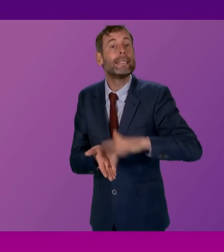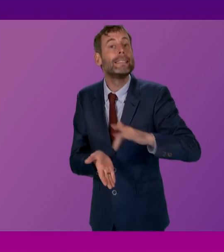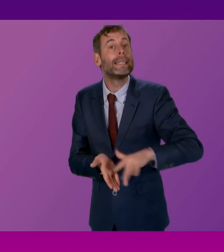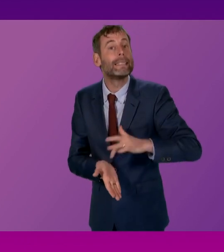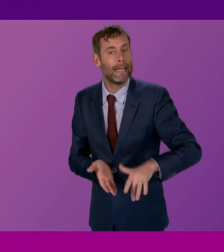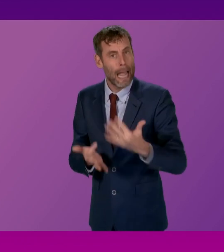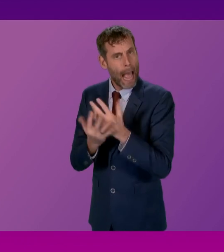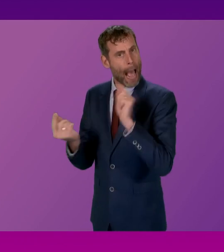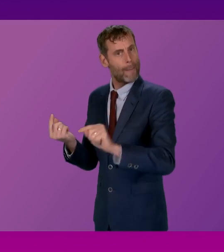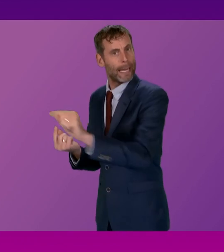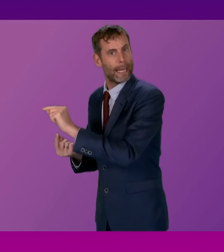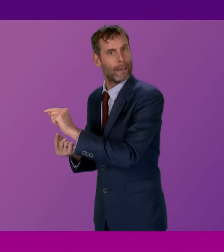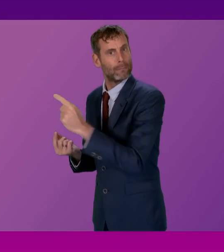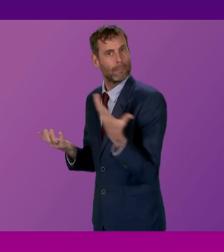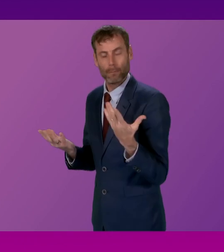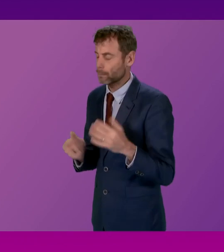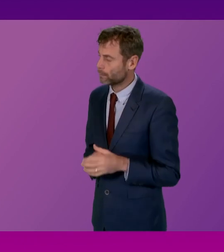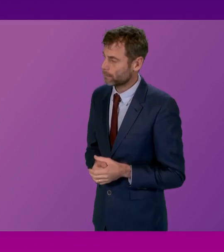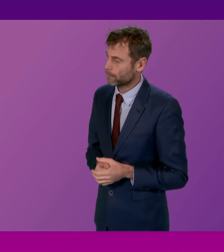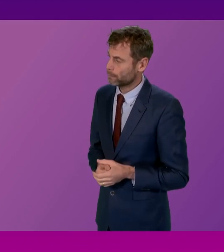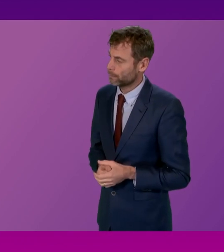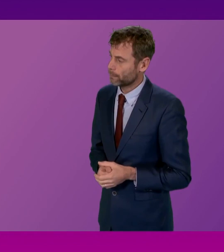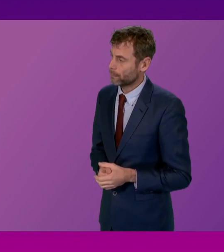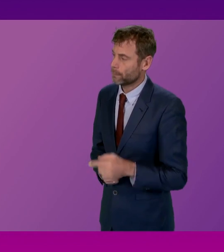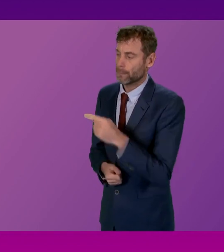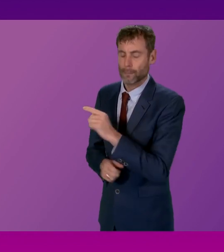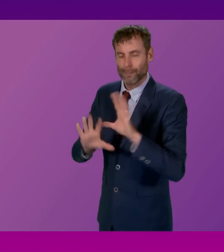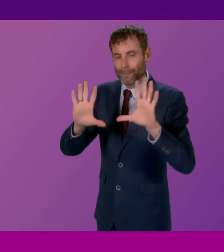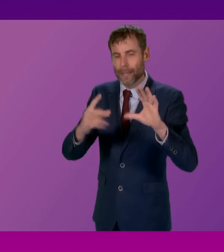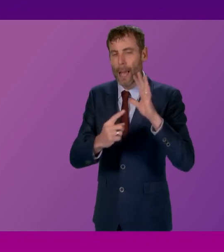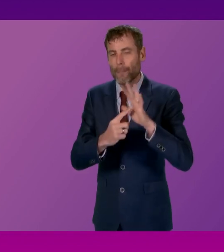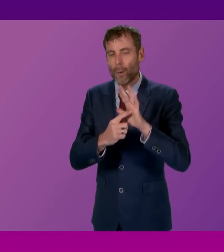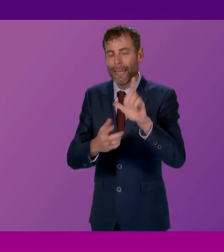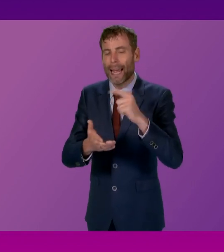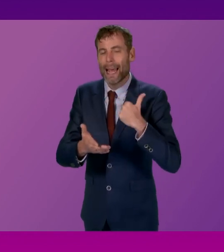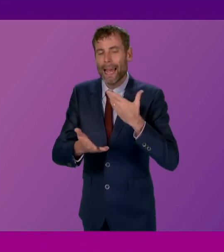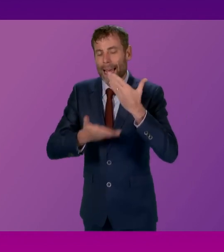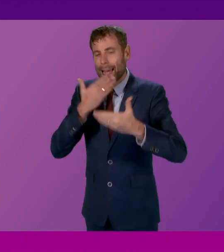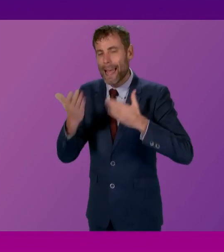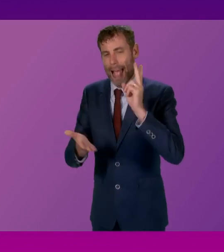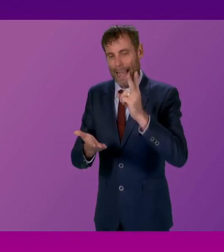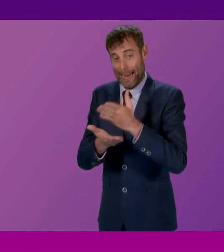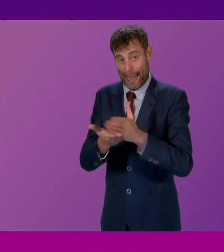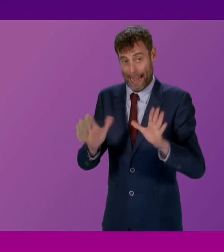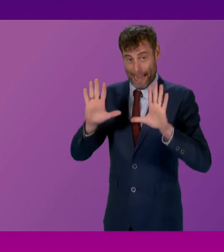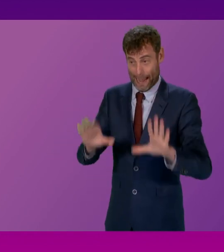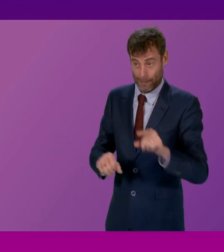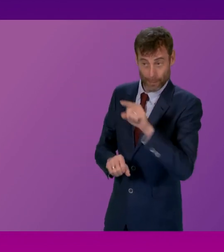Let us be absolutely clear. Anas Sarwar—